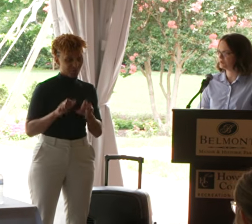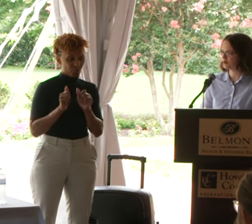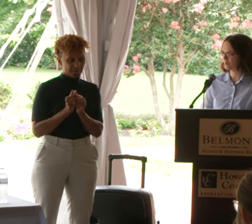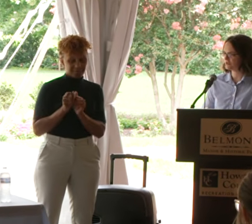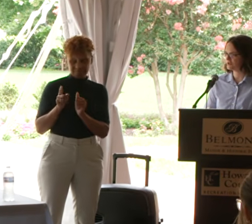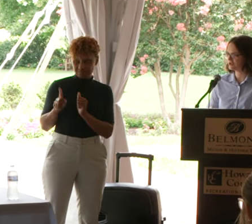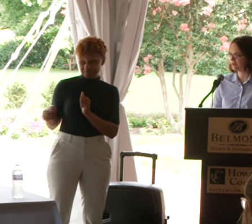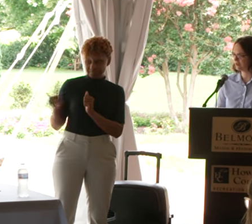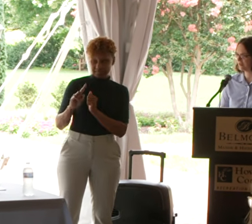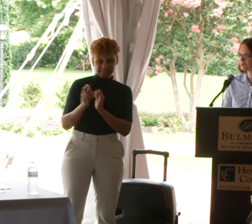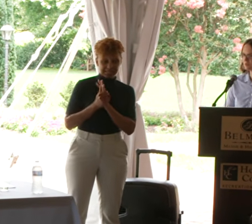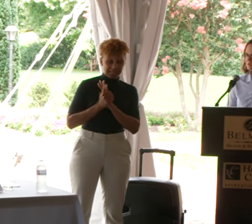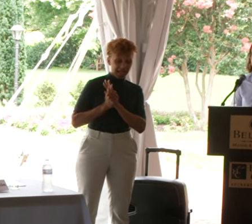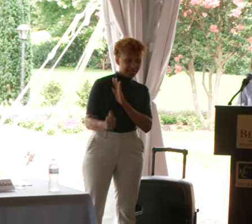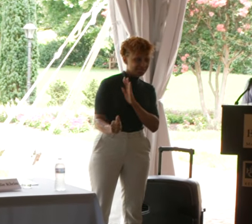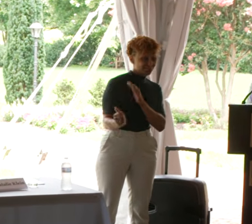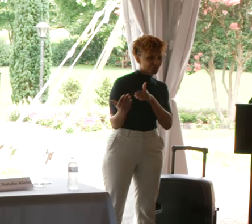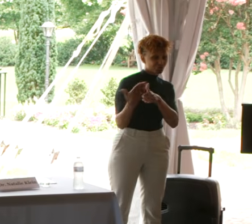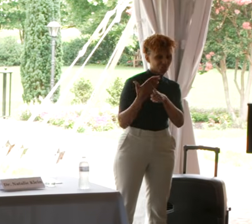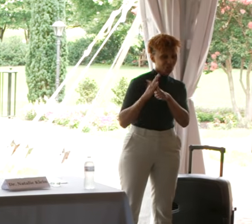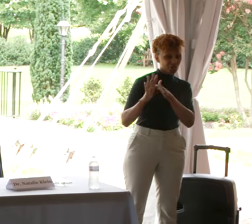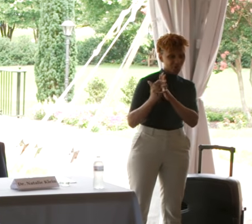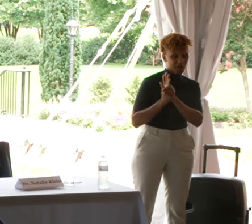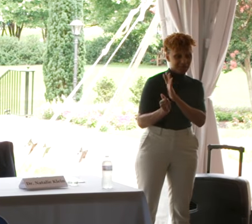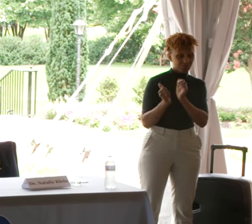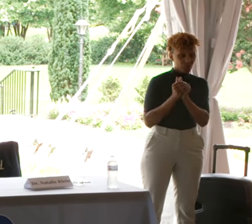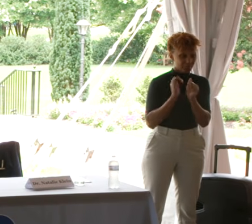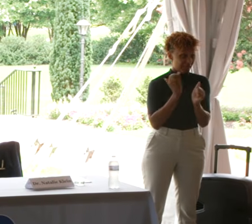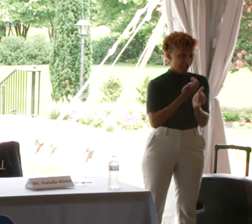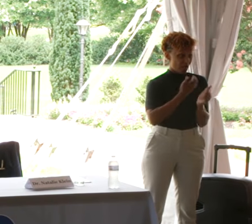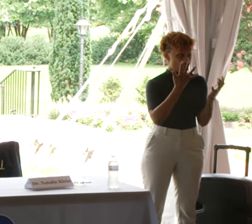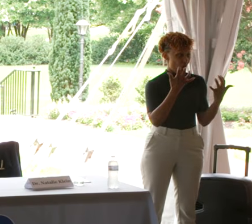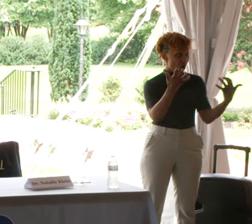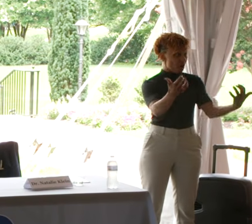you so much for sharing your expertise to our audience, some of you dedicating your careers